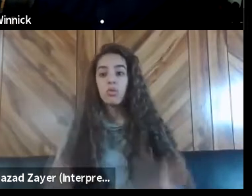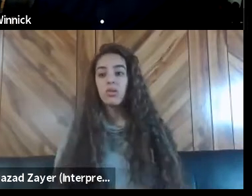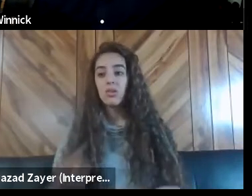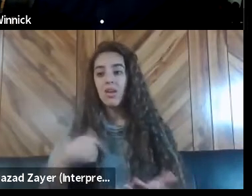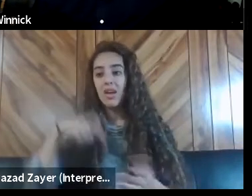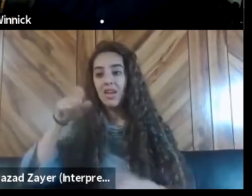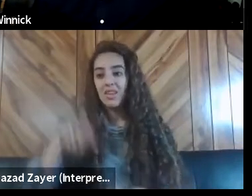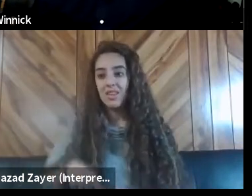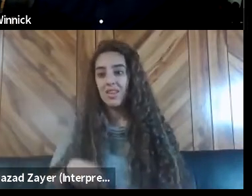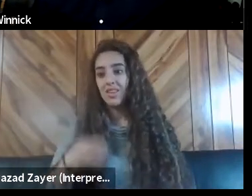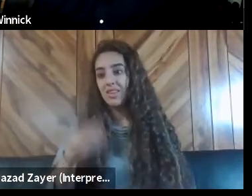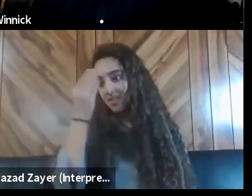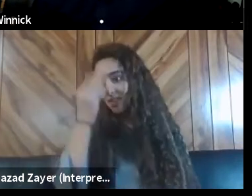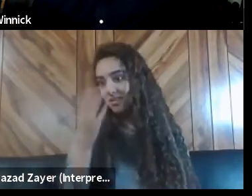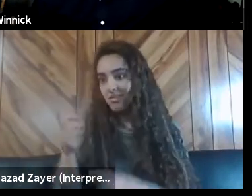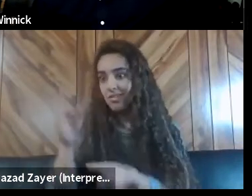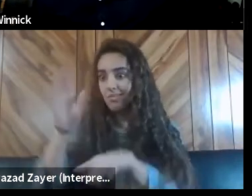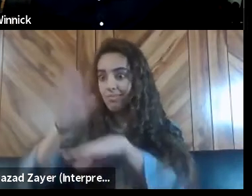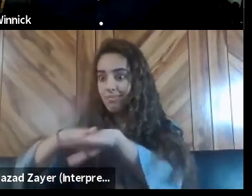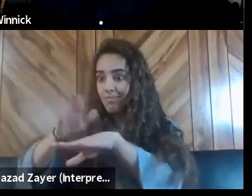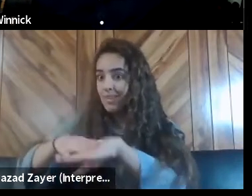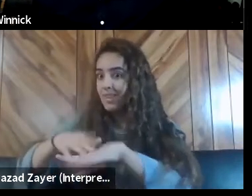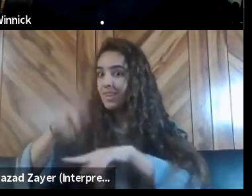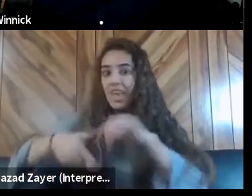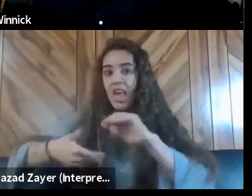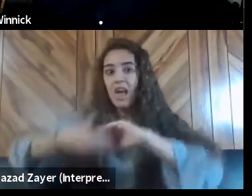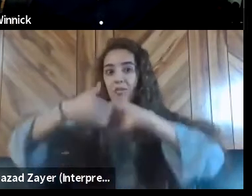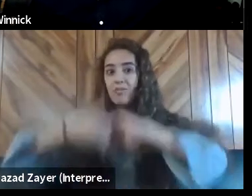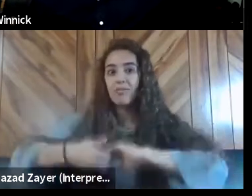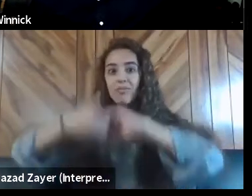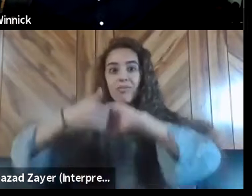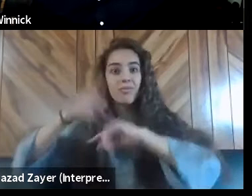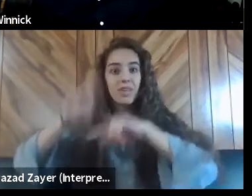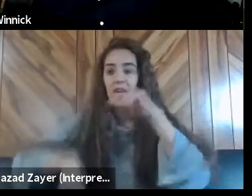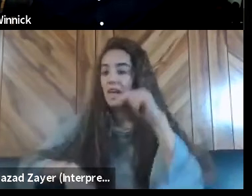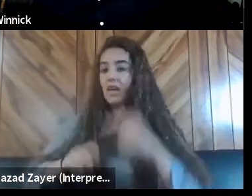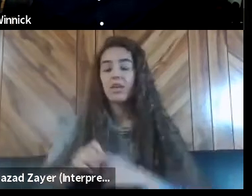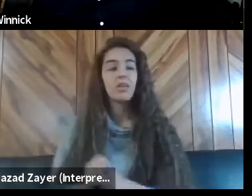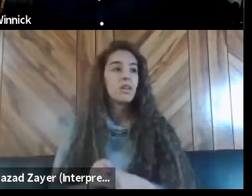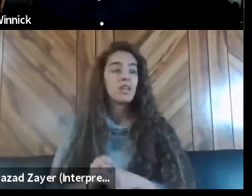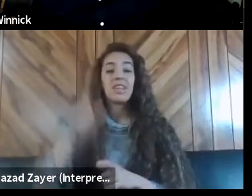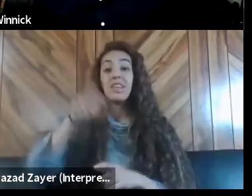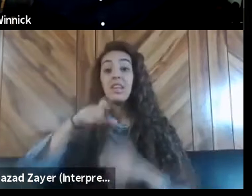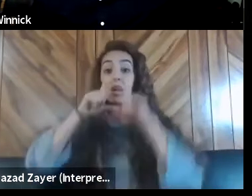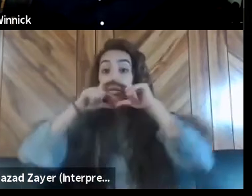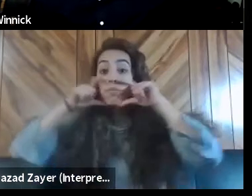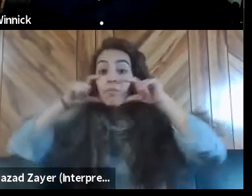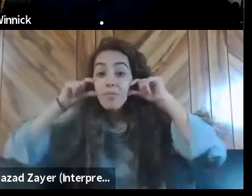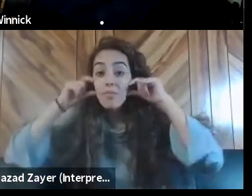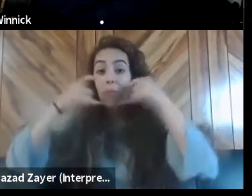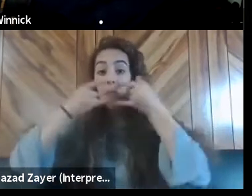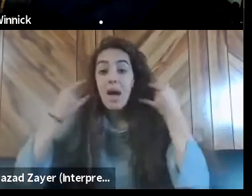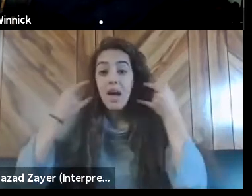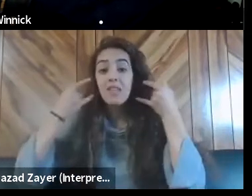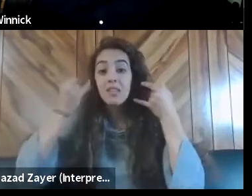anybody, no more handshaking and you can't go up to people got a mask and you have to stay six feet apart. But he will tell me